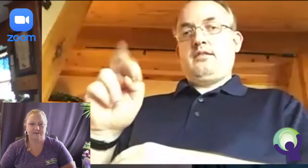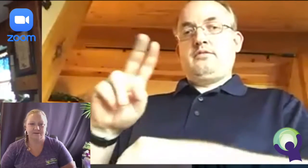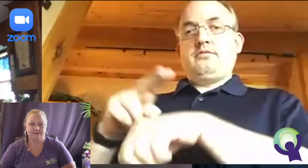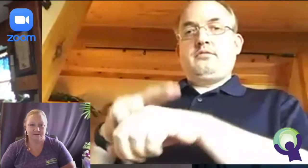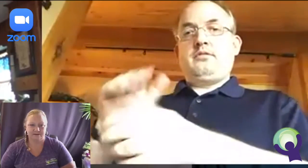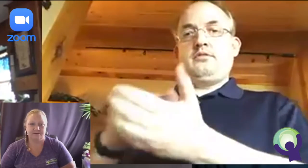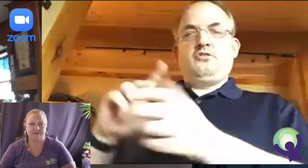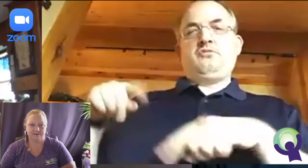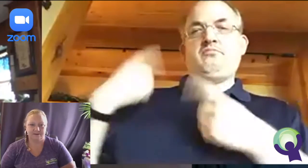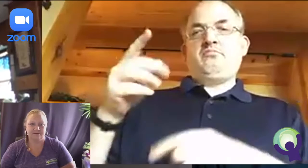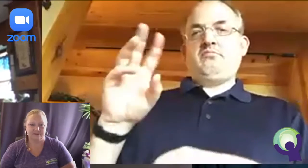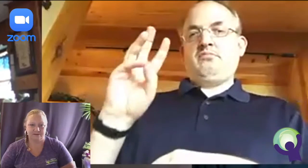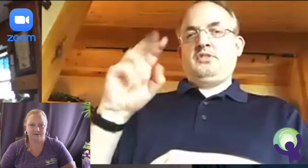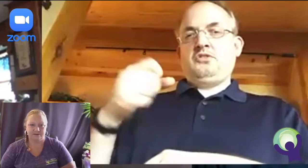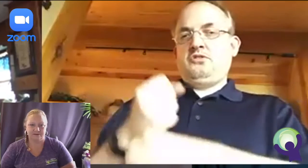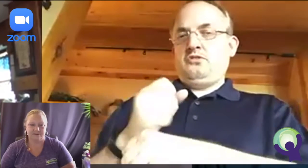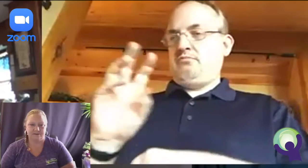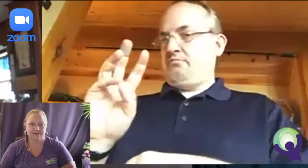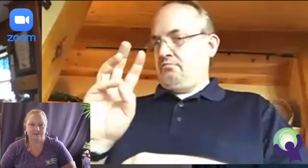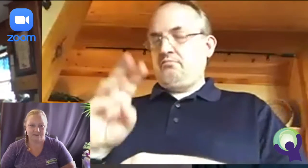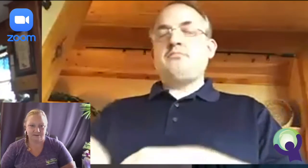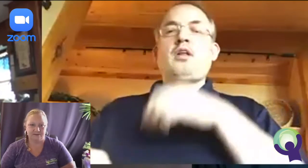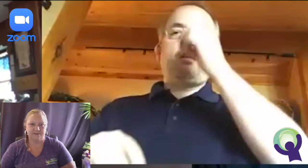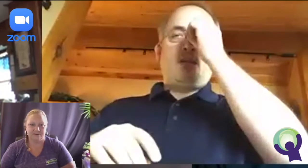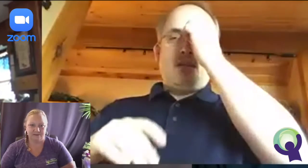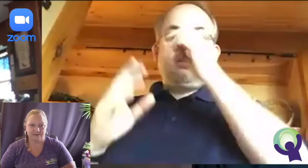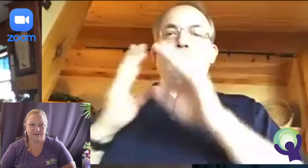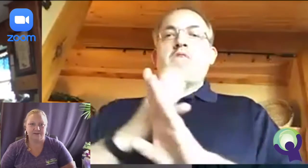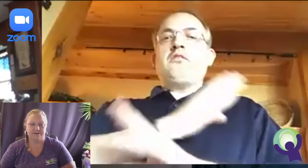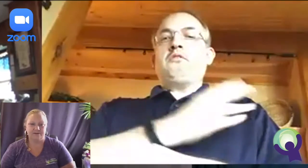of the Helen Keller National Center and so I've been doing that for six years.